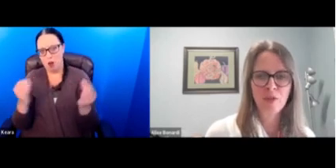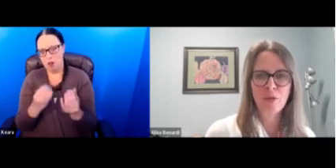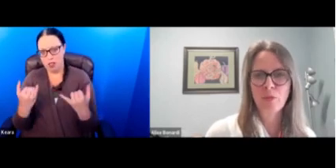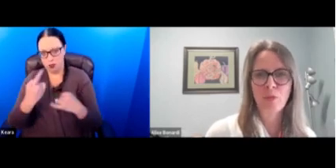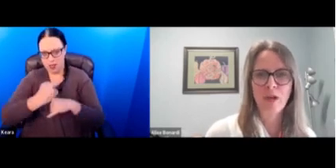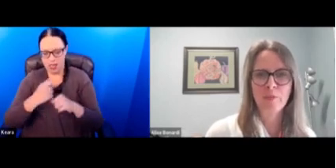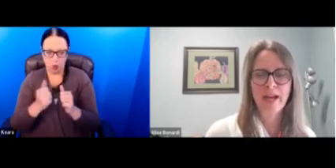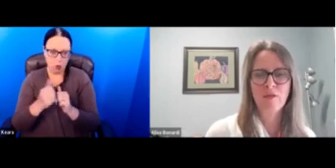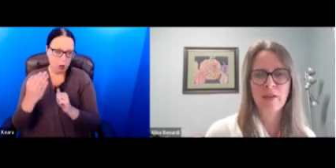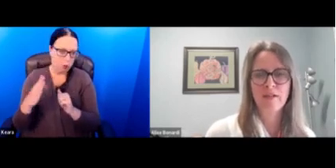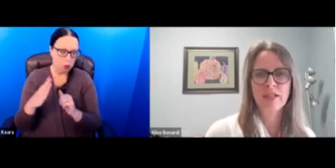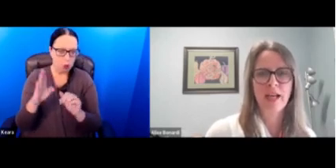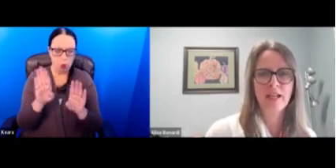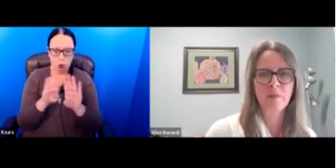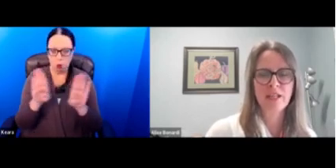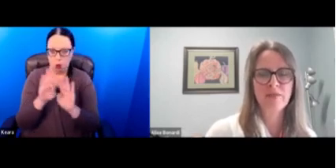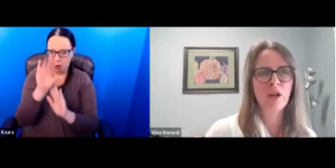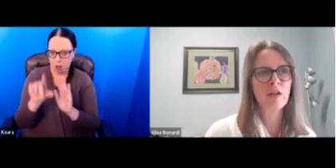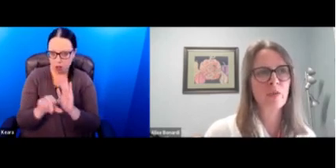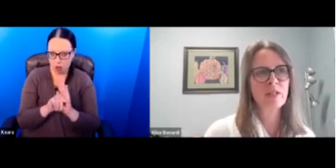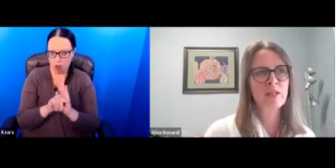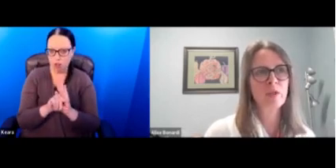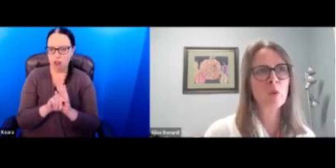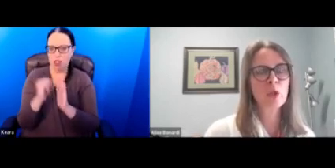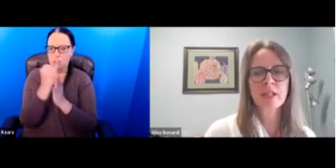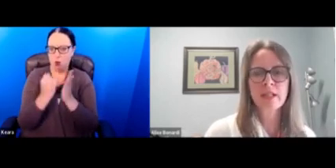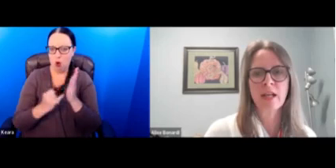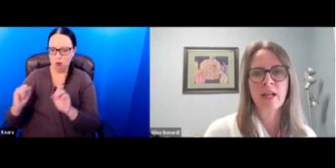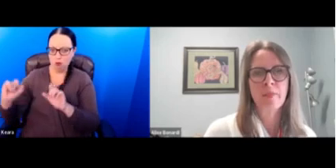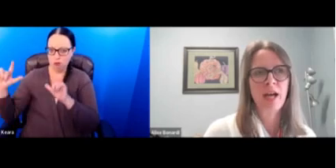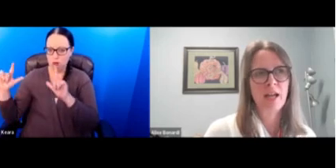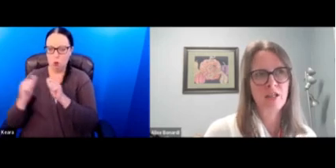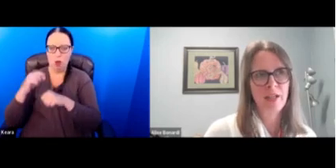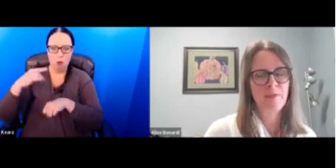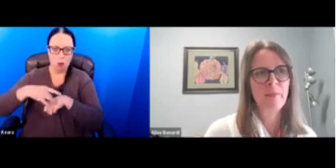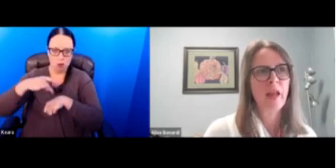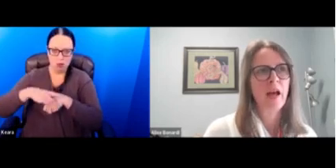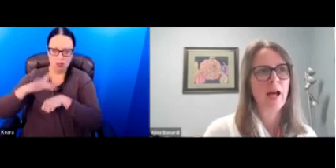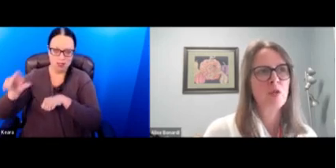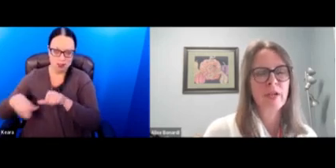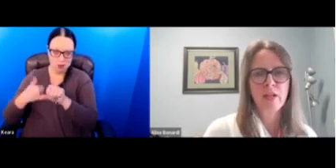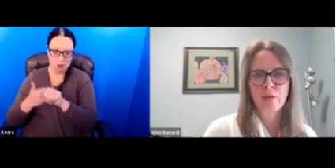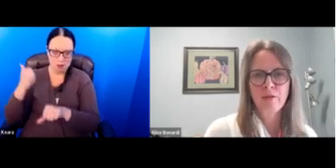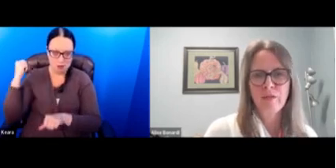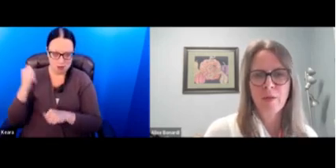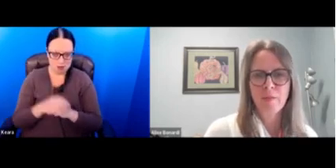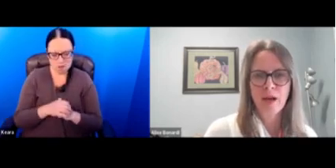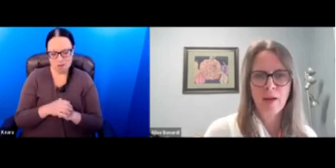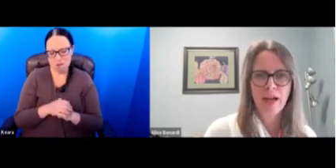blue wall background and a piece of art with some gourds behind me. I'm joining you from my